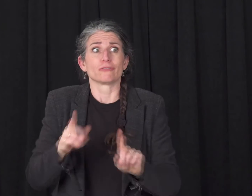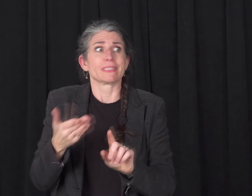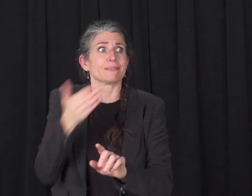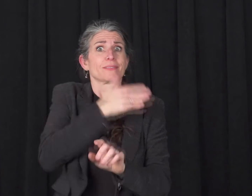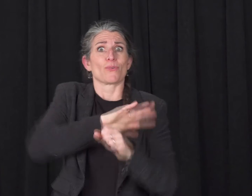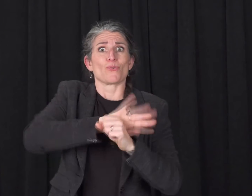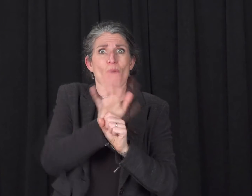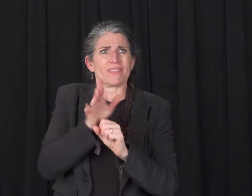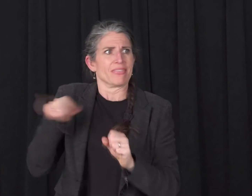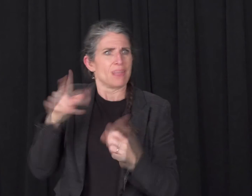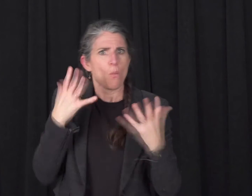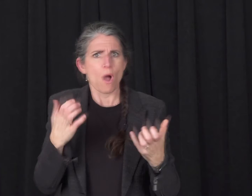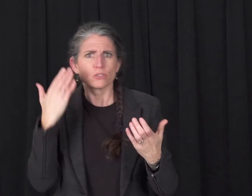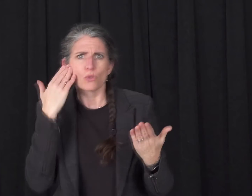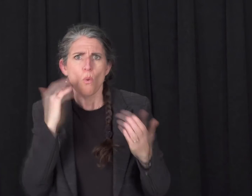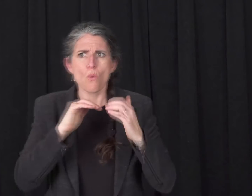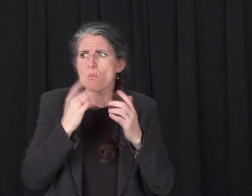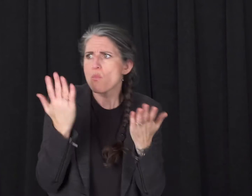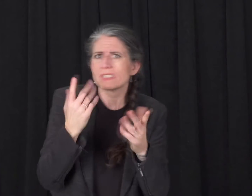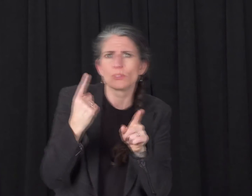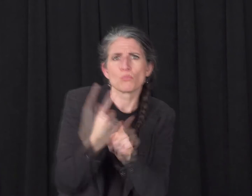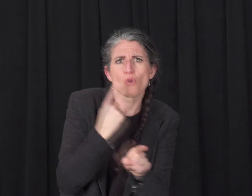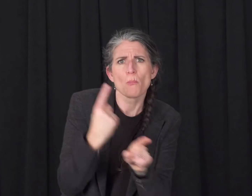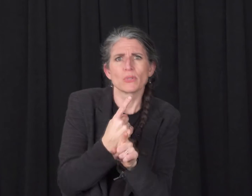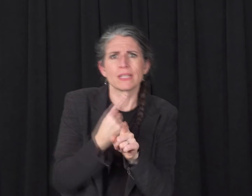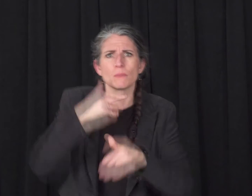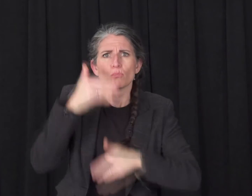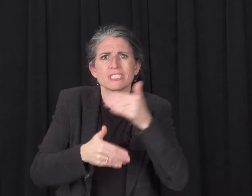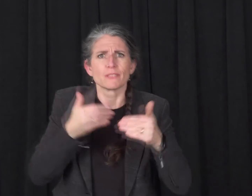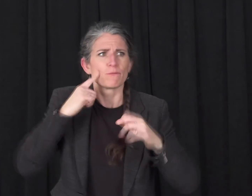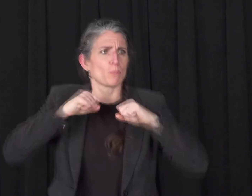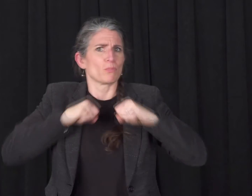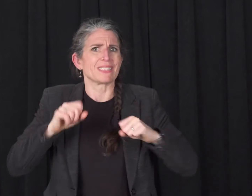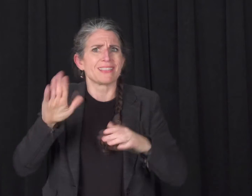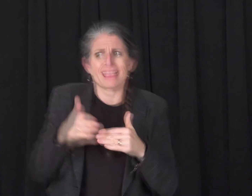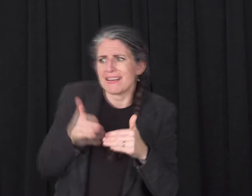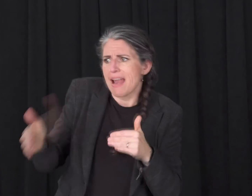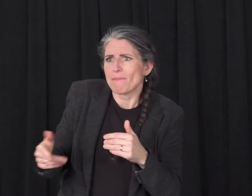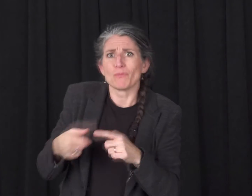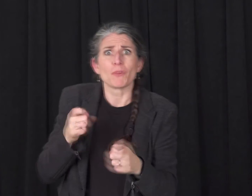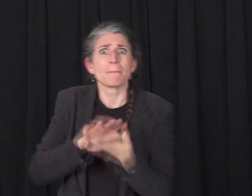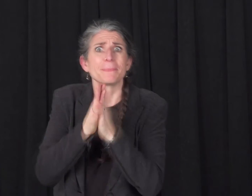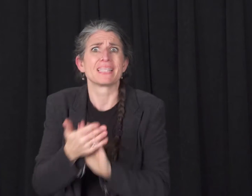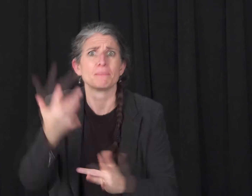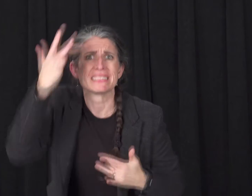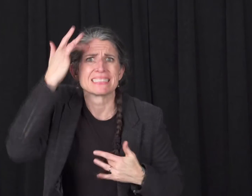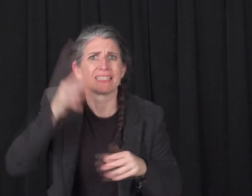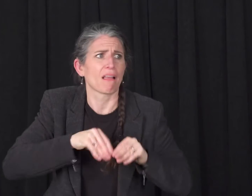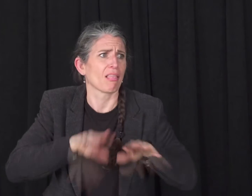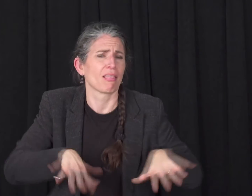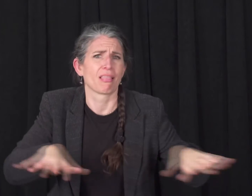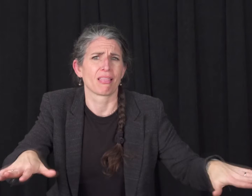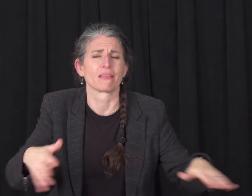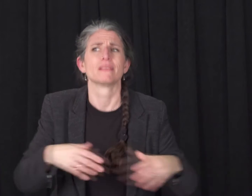um where there was no real uh you know, protocol for the procedures for. And unfortunately because of COVID,